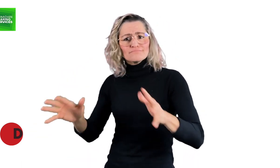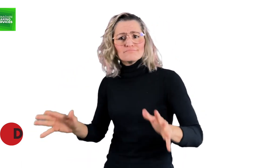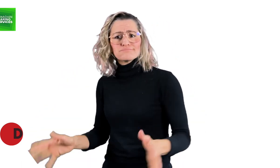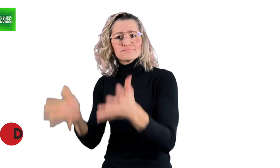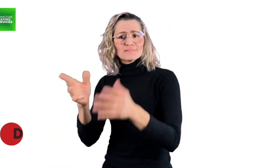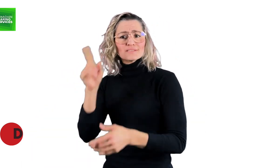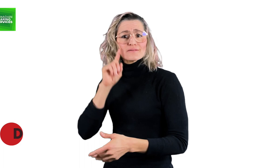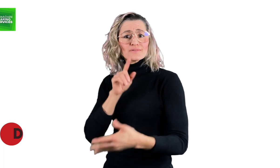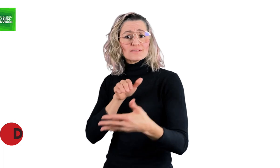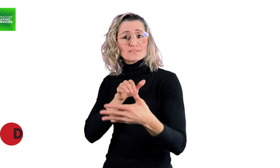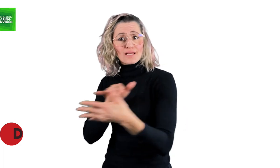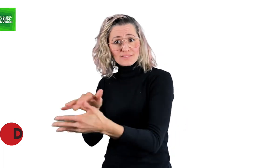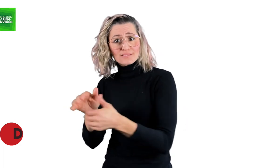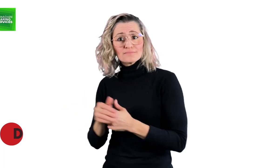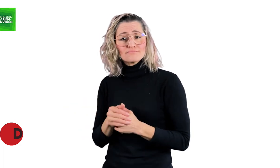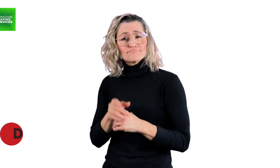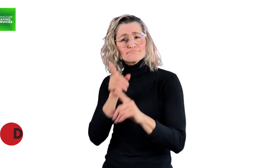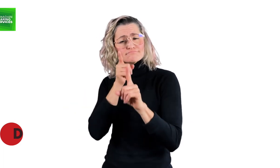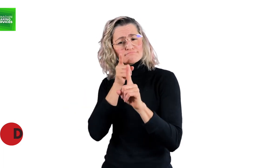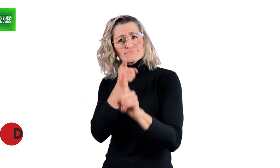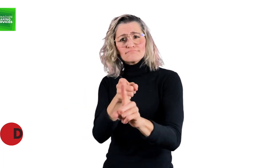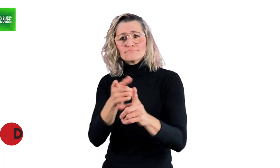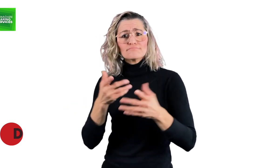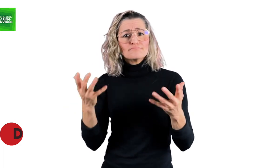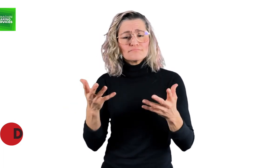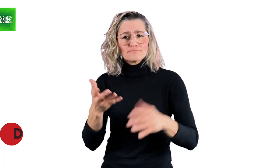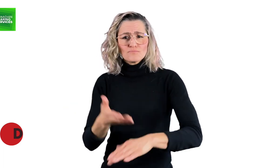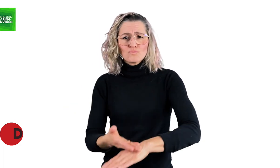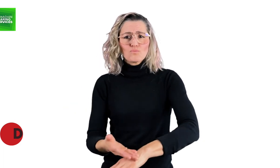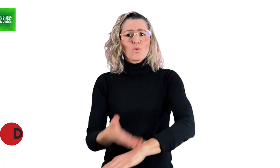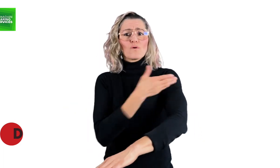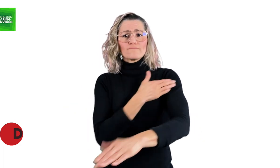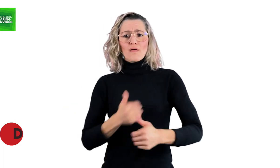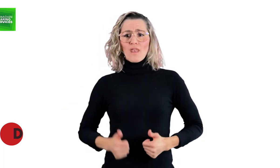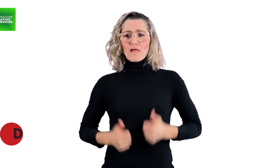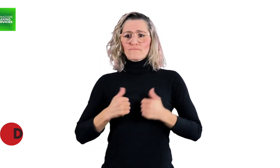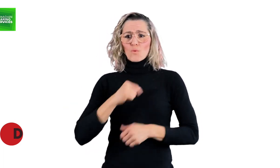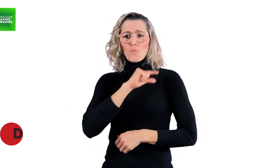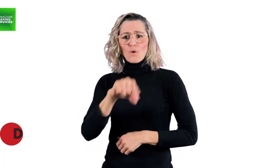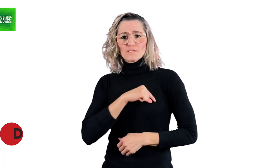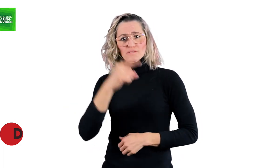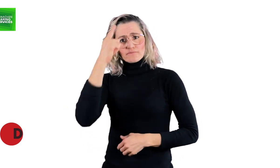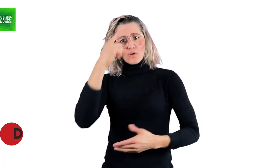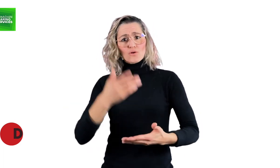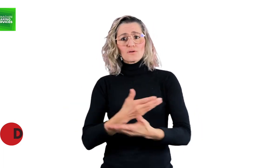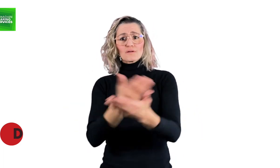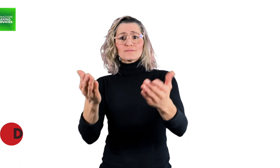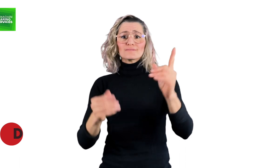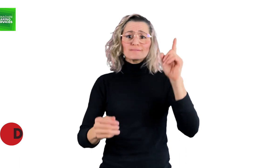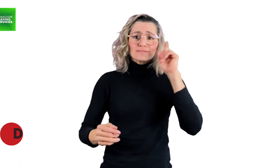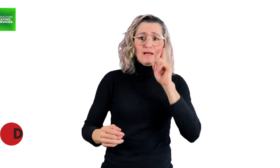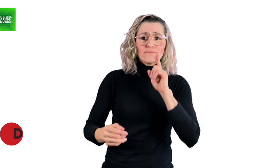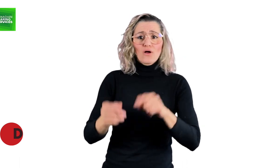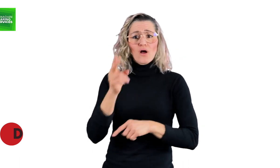the quality of life of Deaf and hard of hearing individuals.